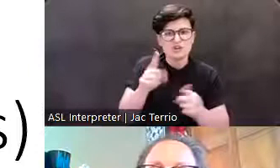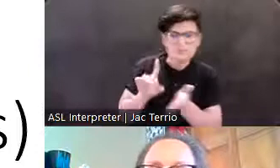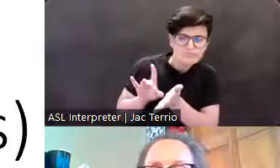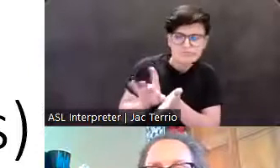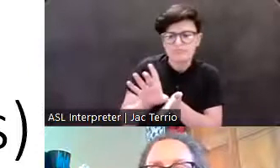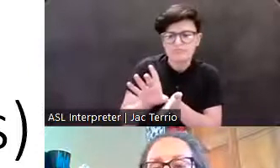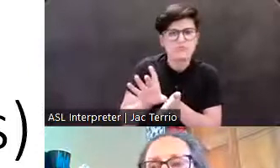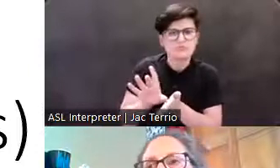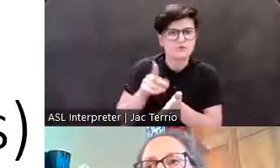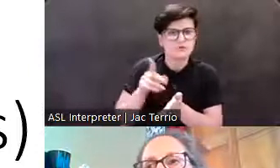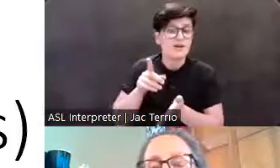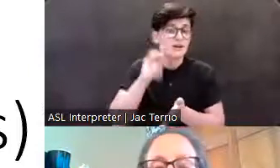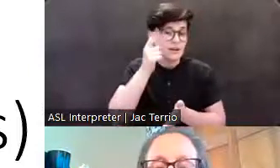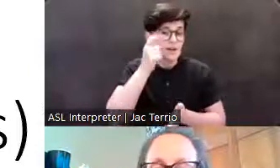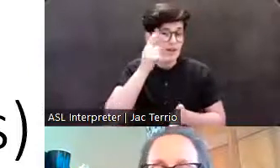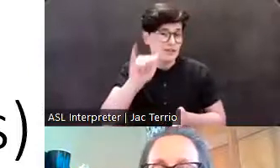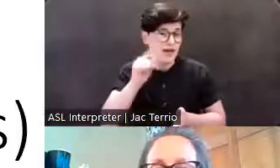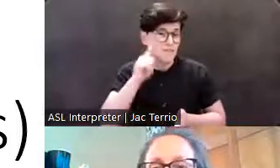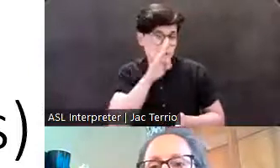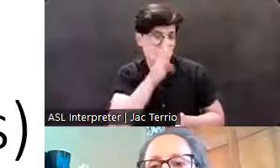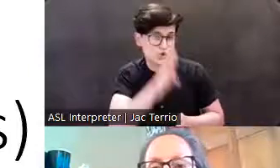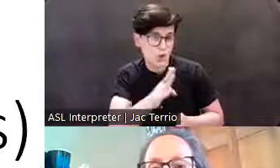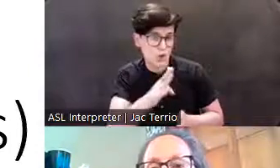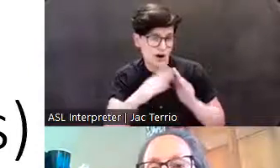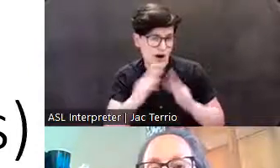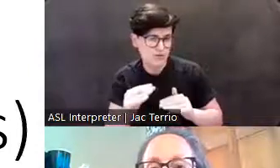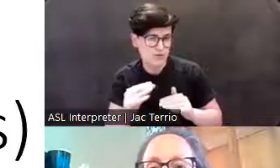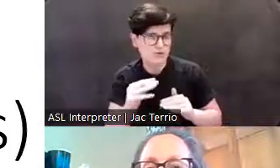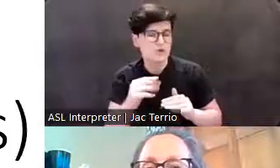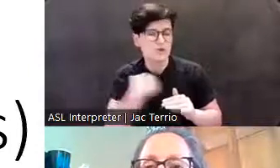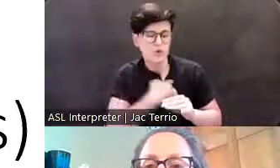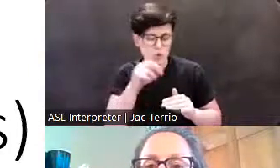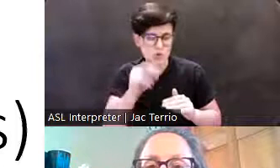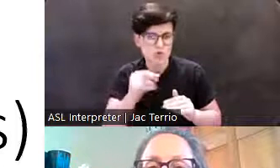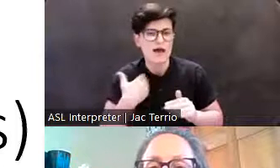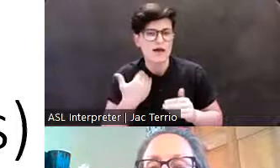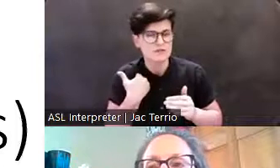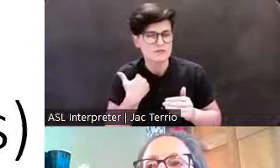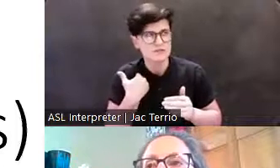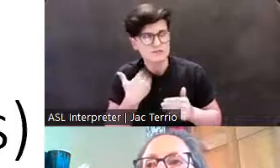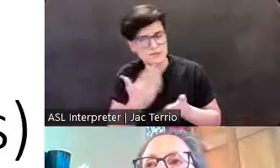There are certain limited exceptions to the rules for summary process.